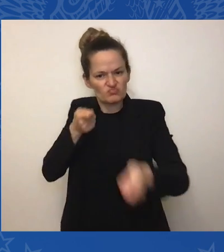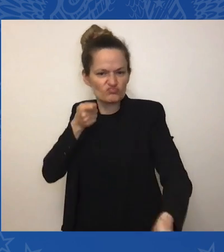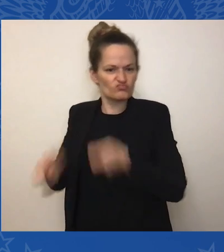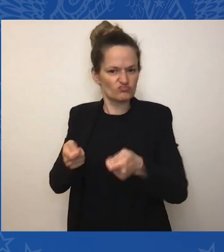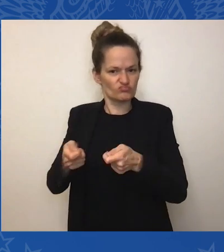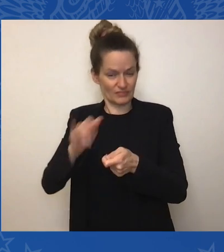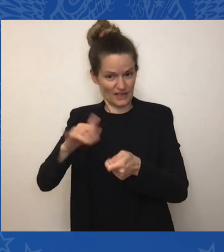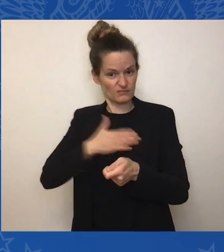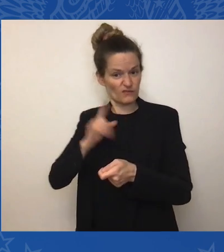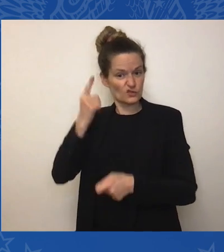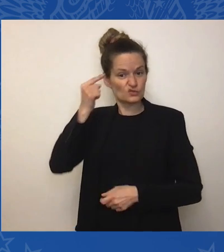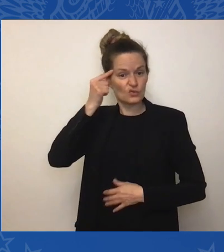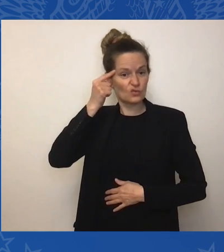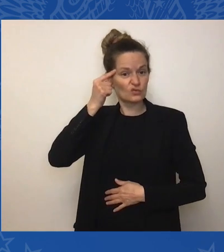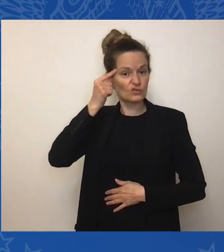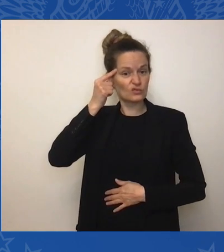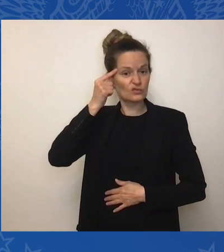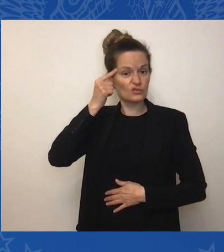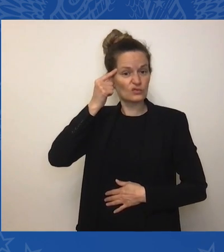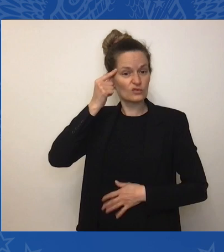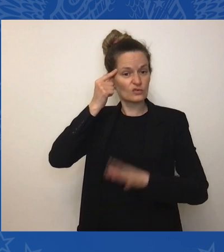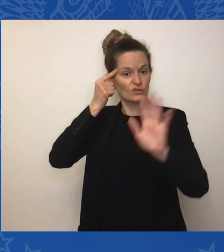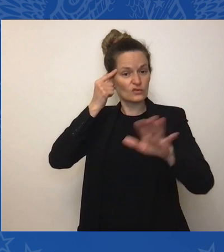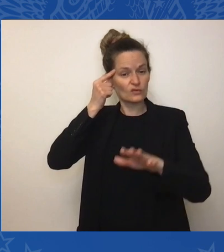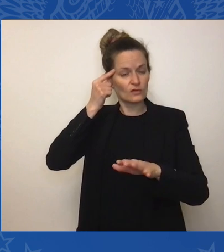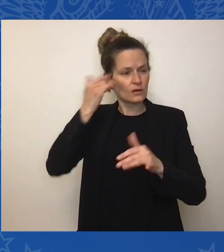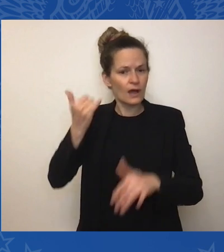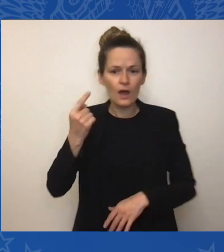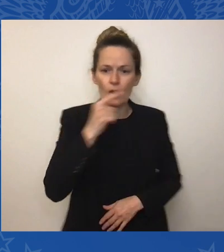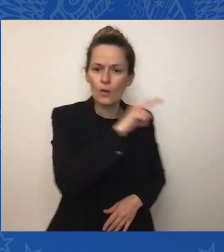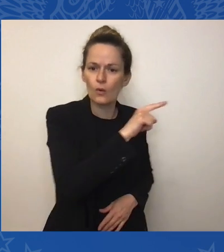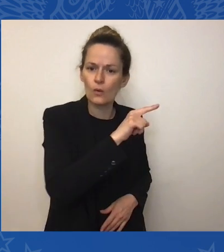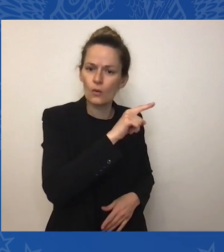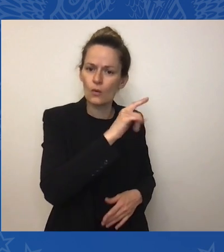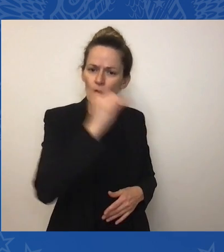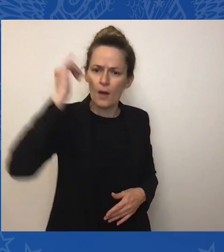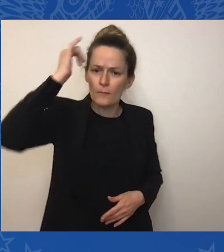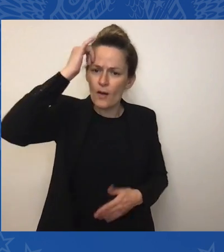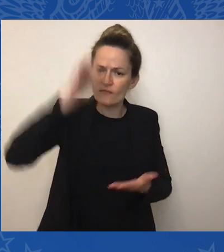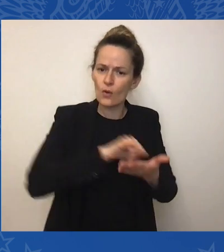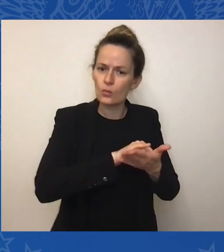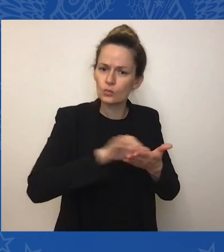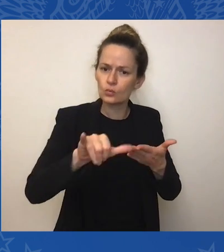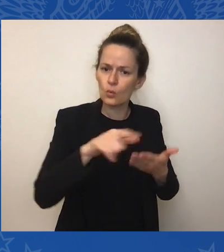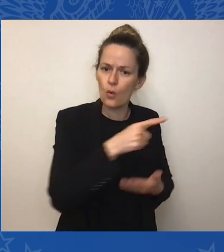Buffalo, New York: A shopping center in a Black community.